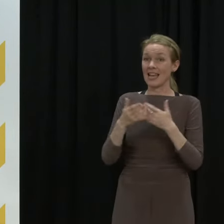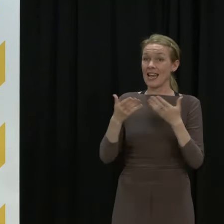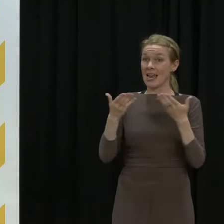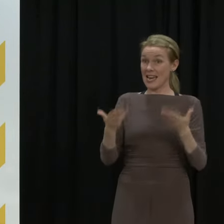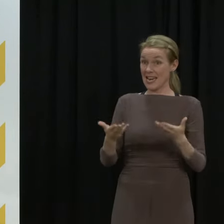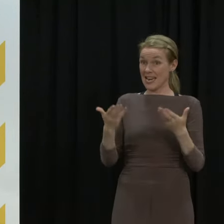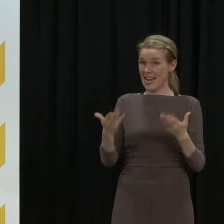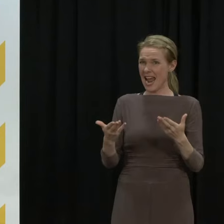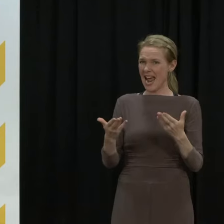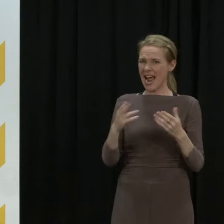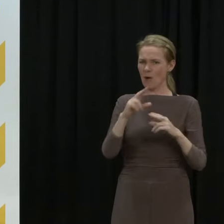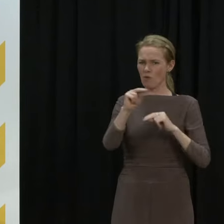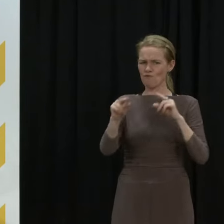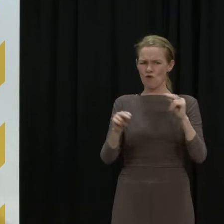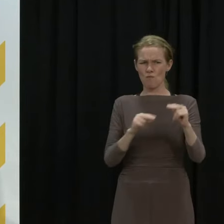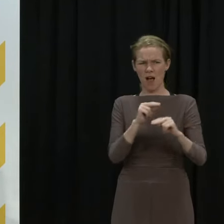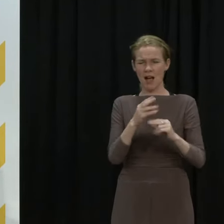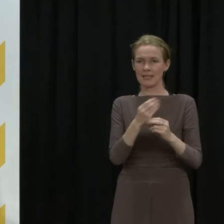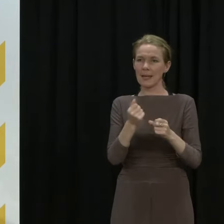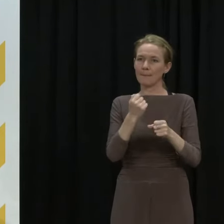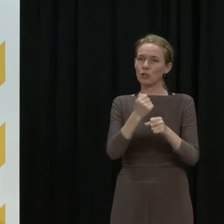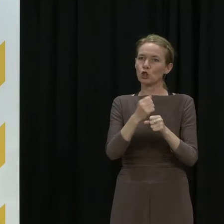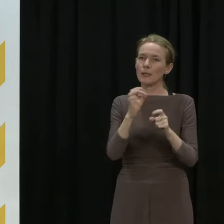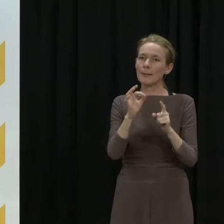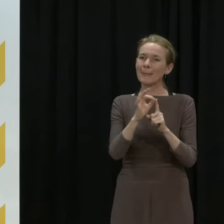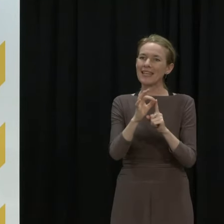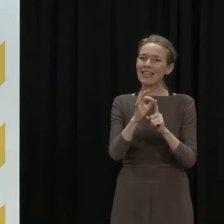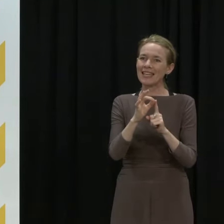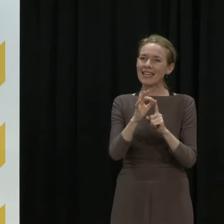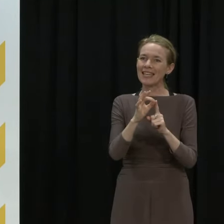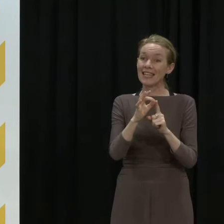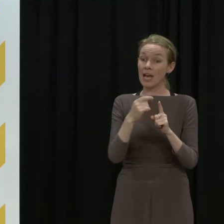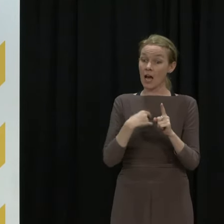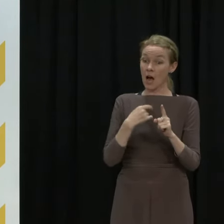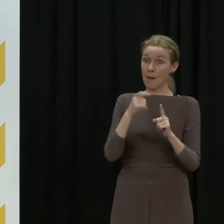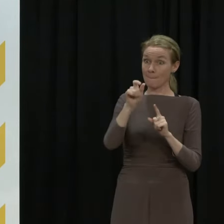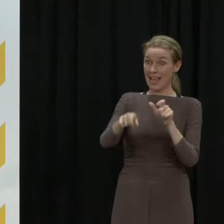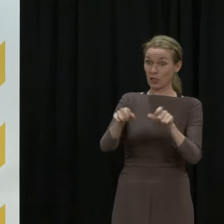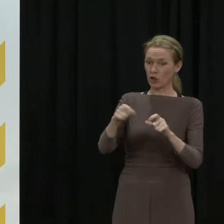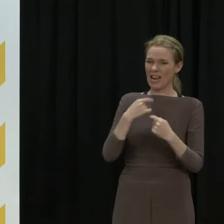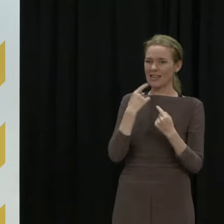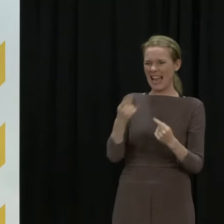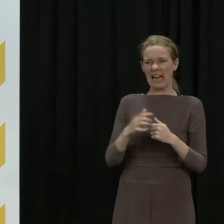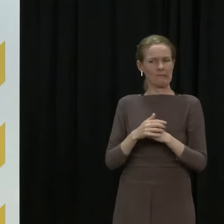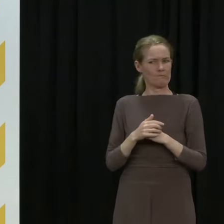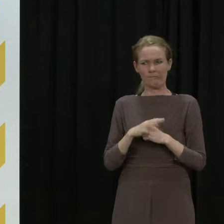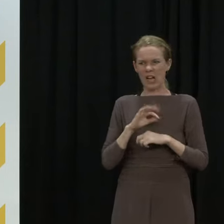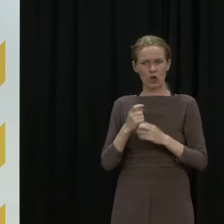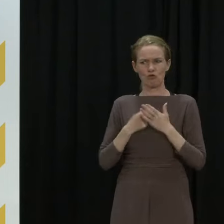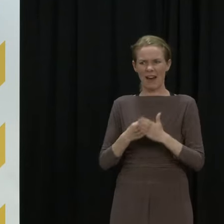Northland whether DHP has said GPs anti-vax views are